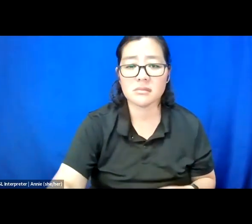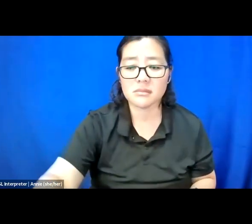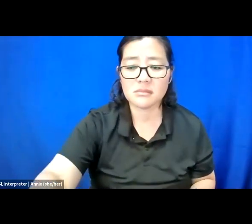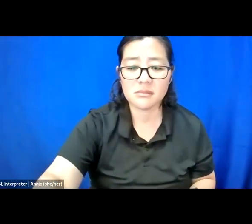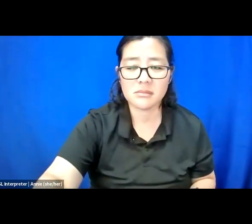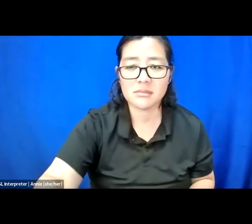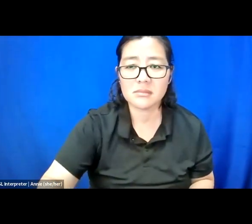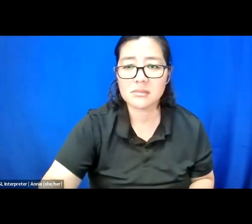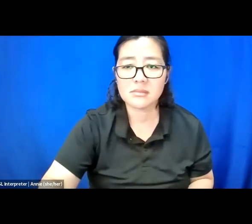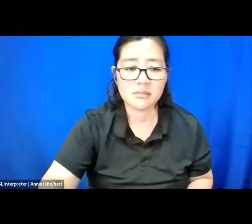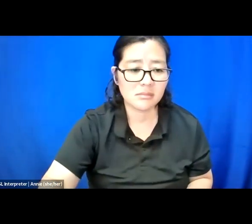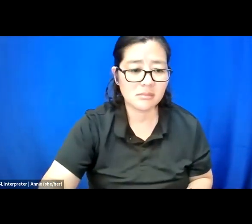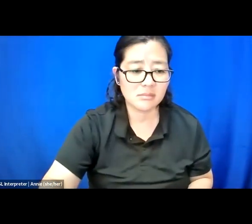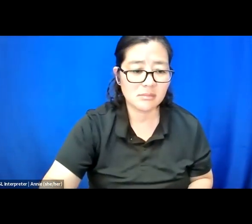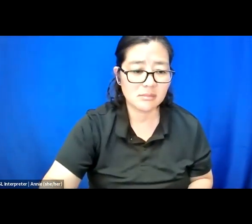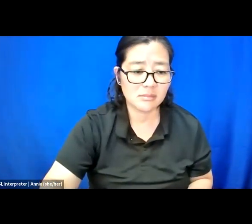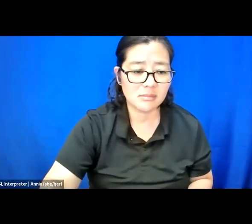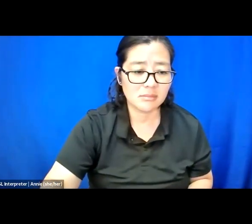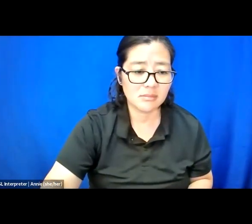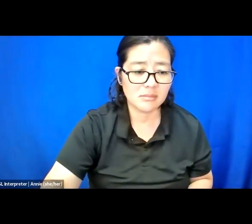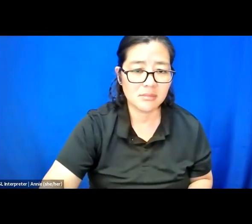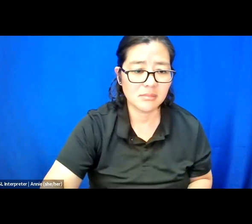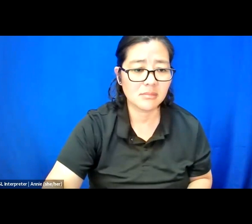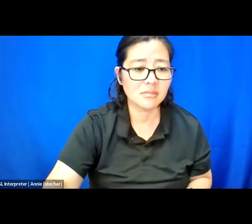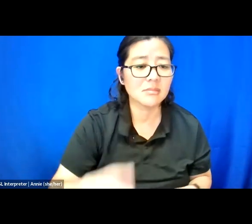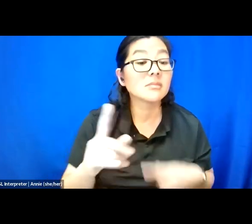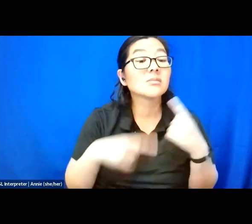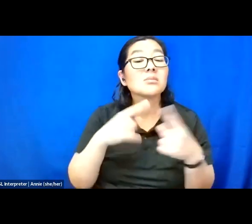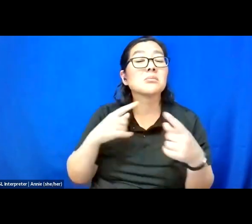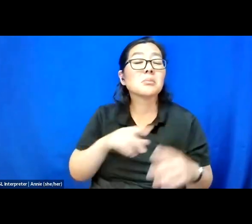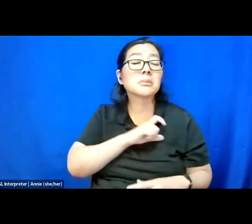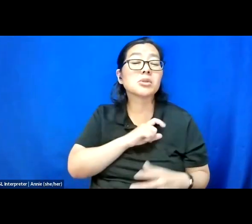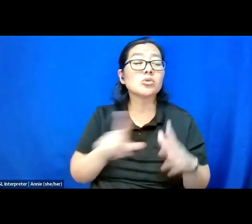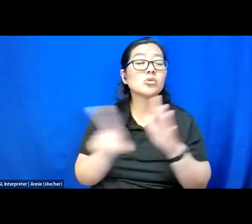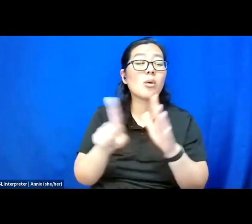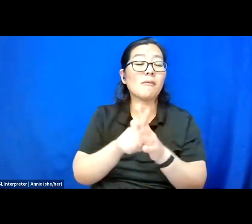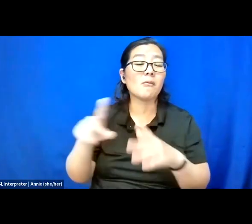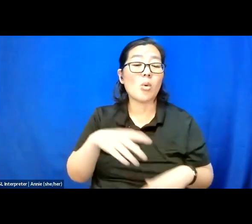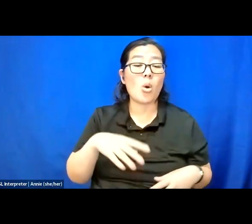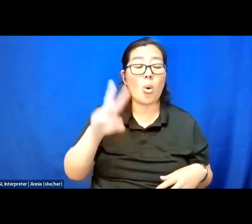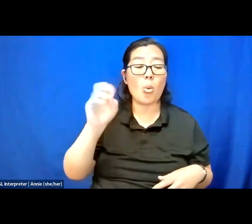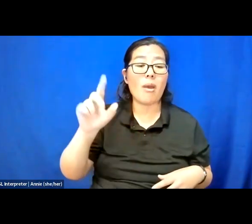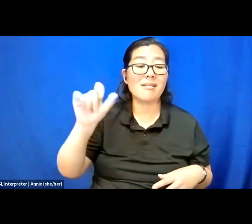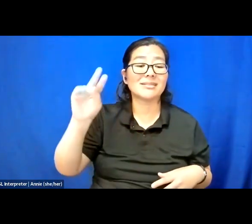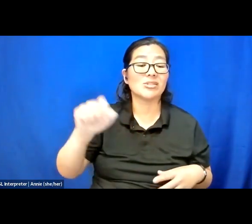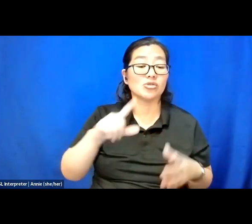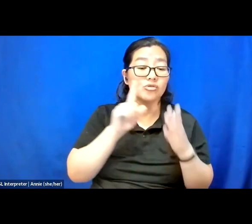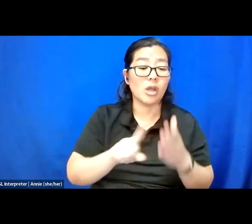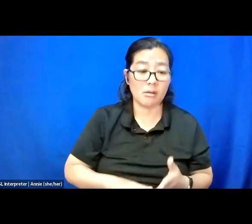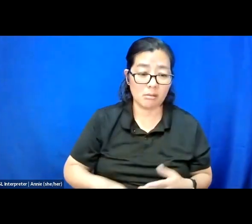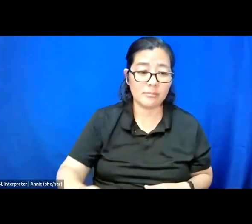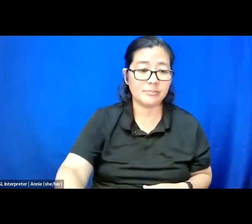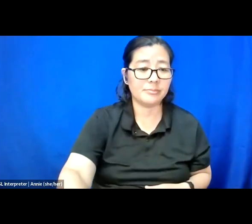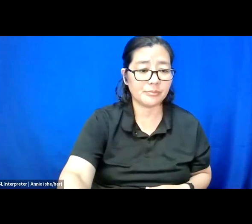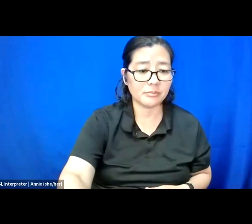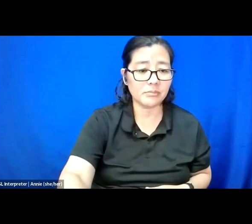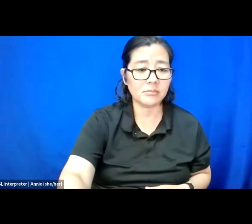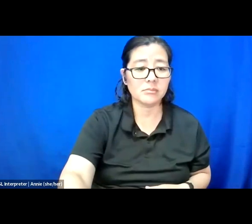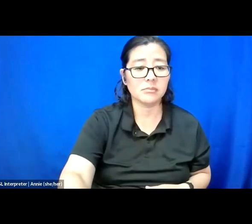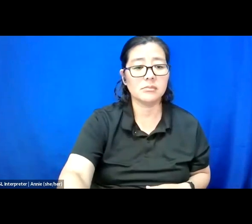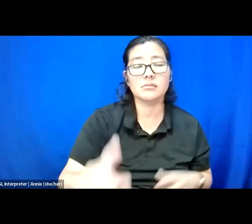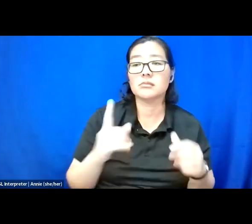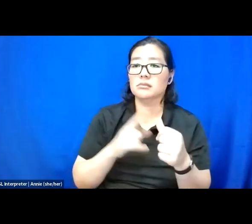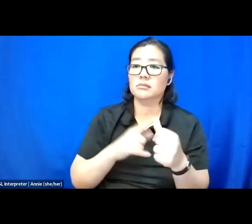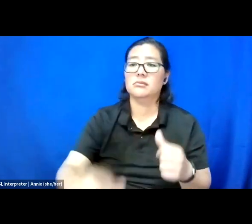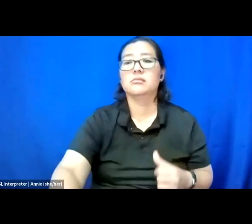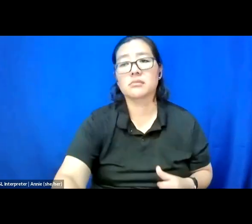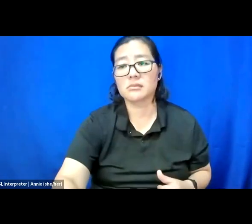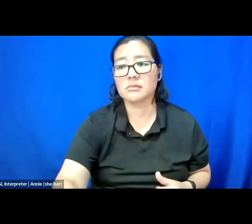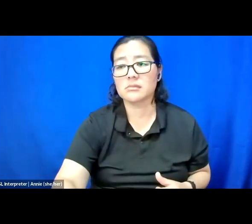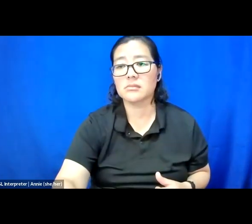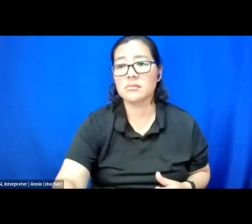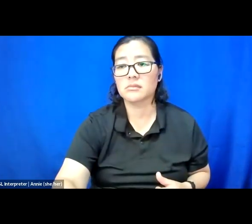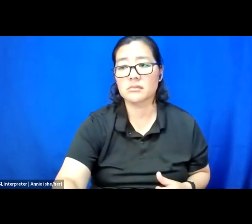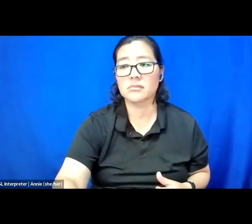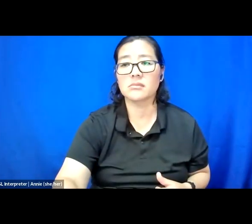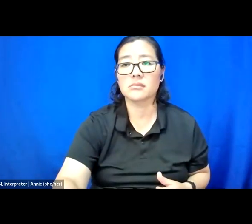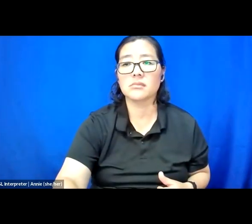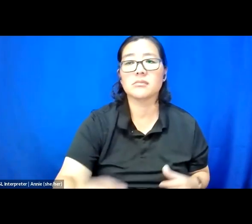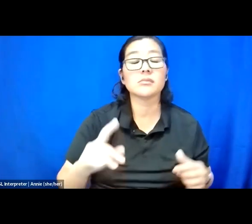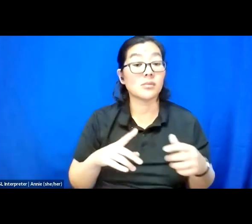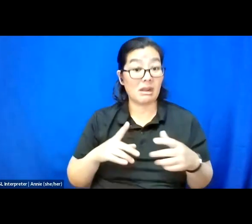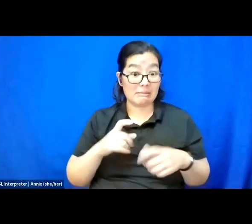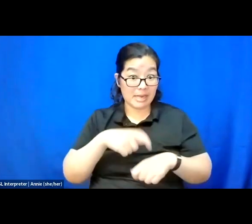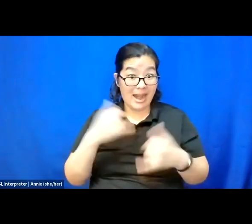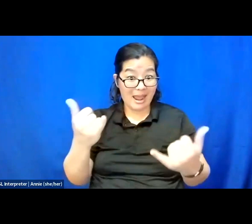When the police show up for a wellness check, one, this time I called 911 on my friend